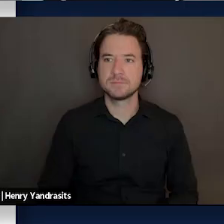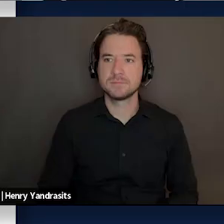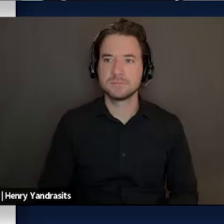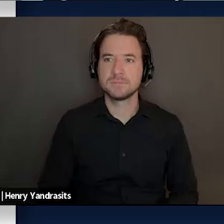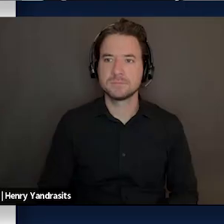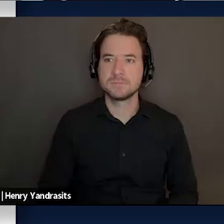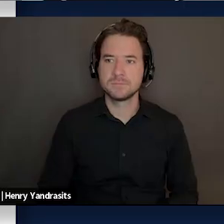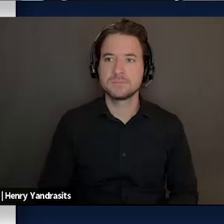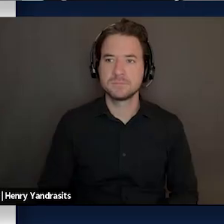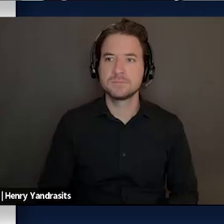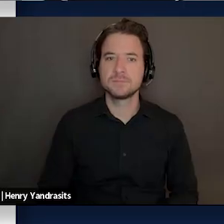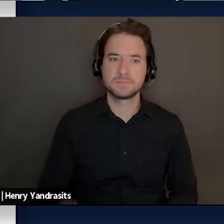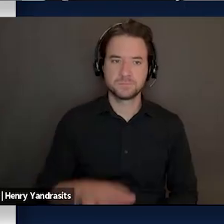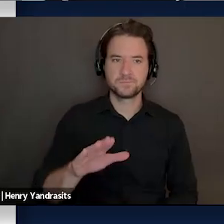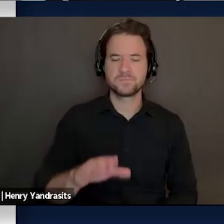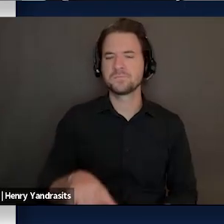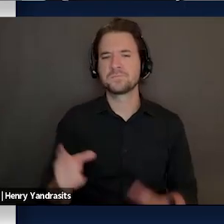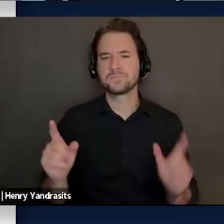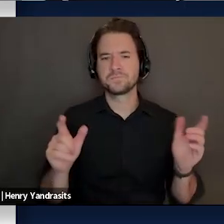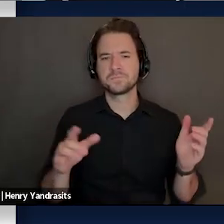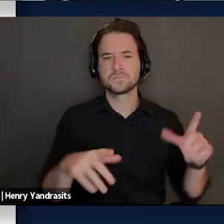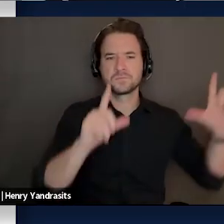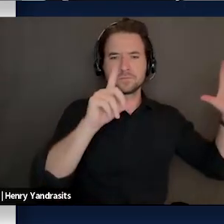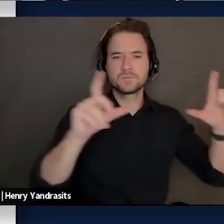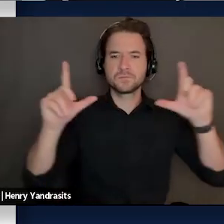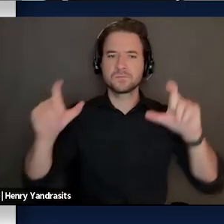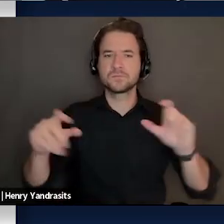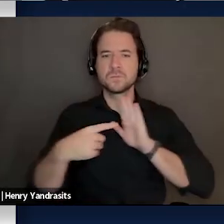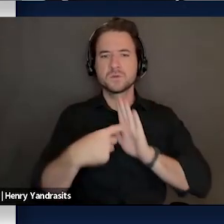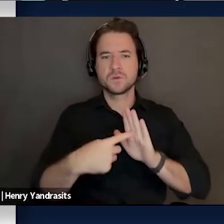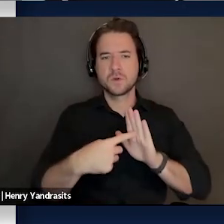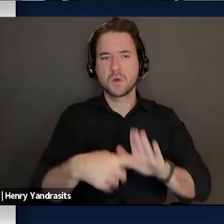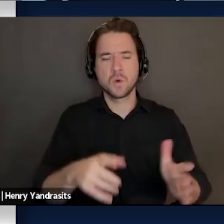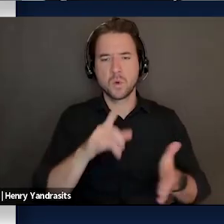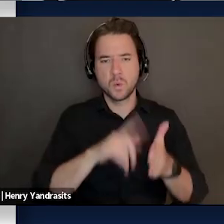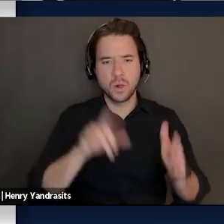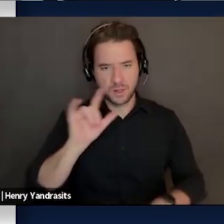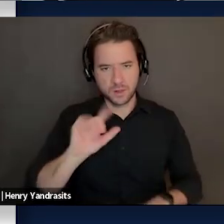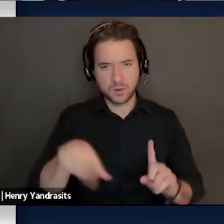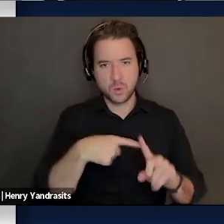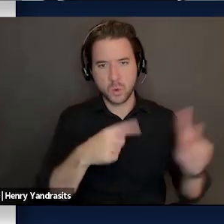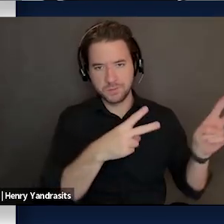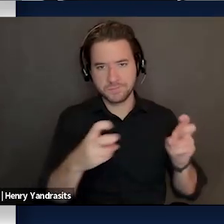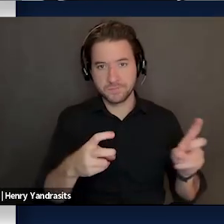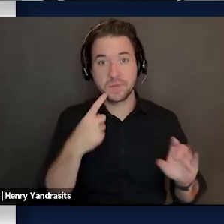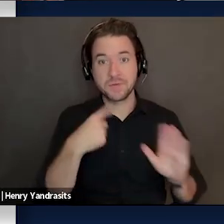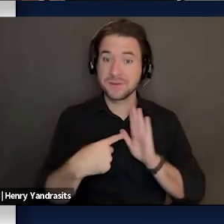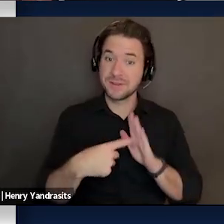And these are just two screenshots showing what that output as an image file looks like. And so, as example, through today's presentation.